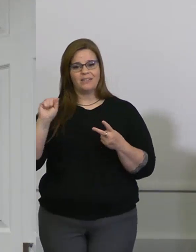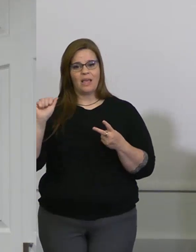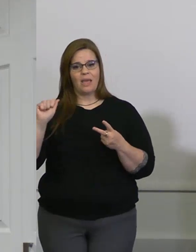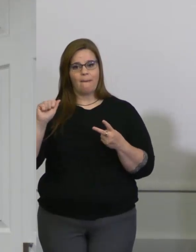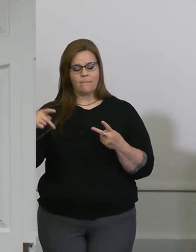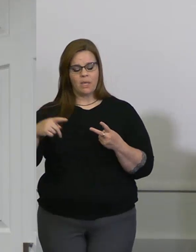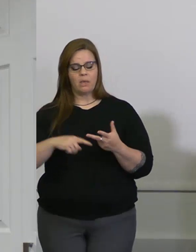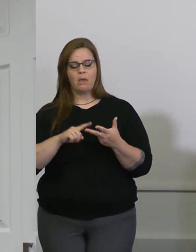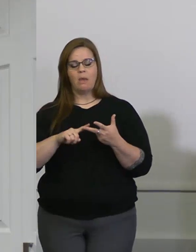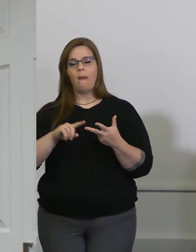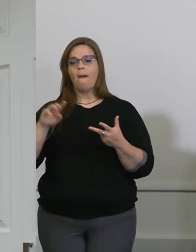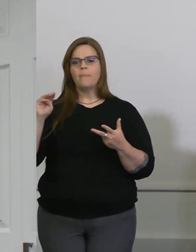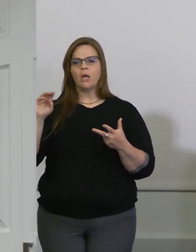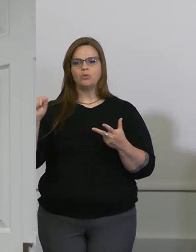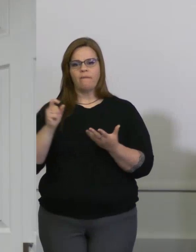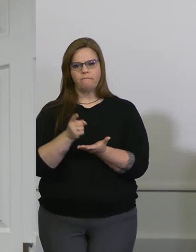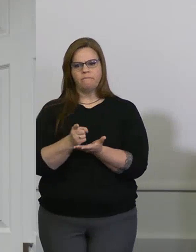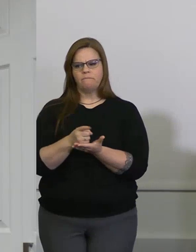Compass Group, and others.